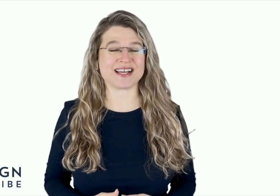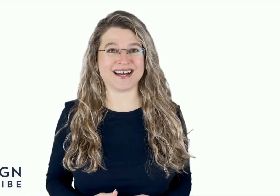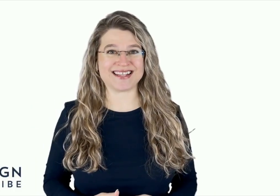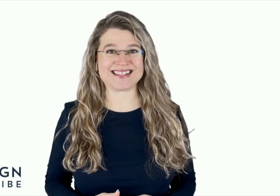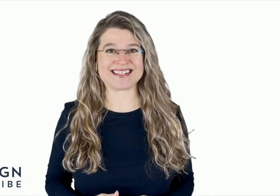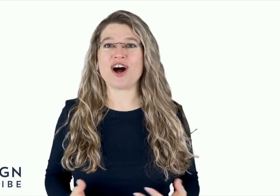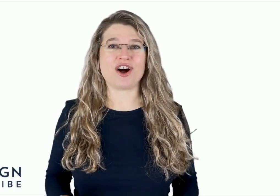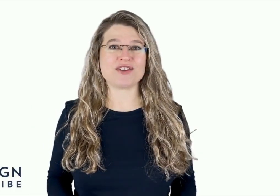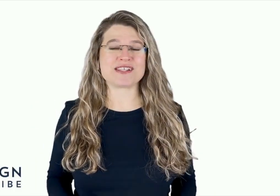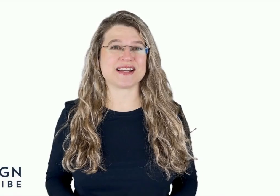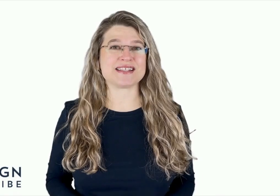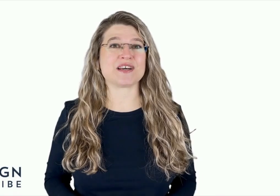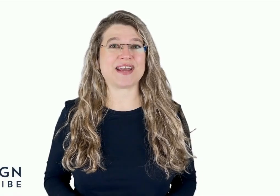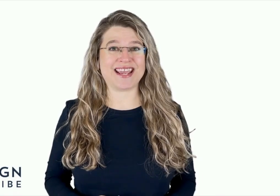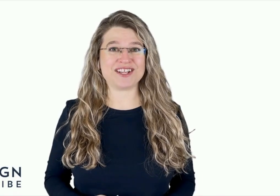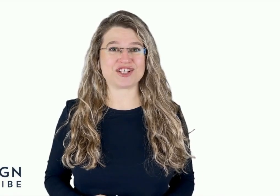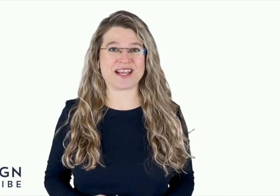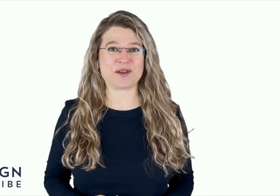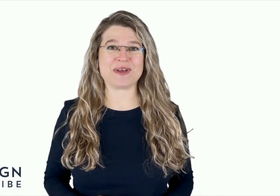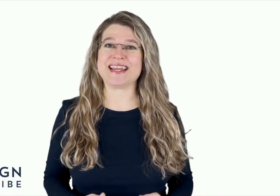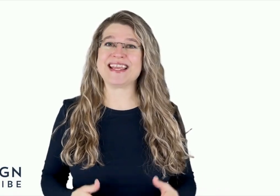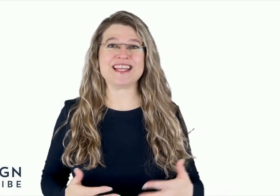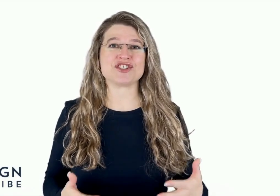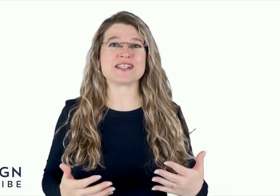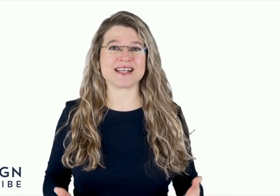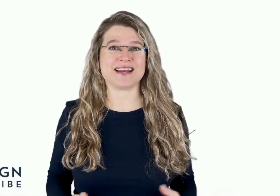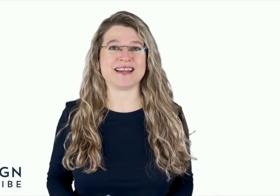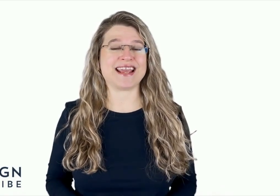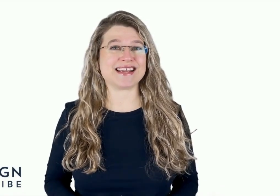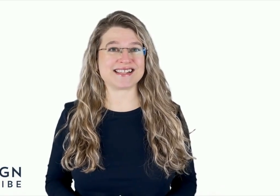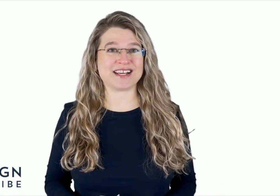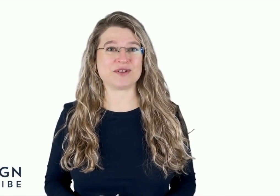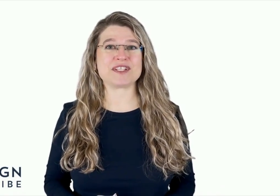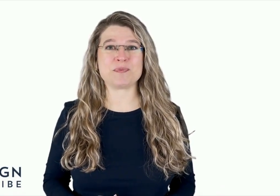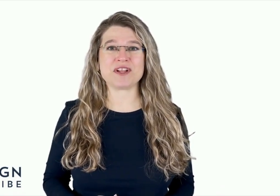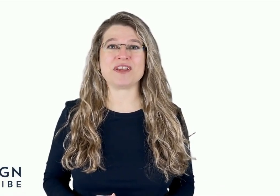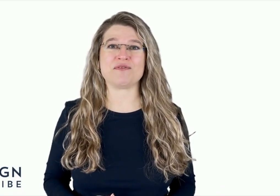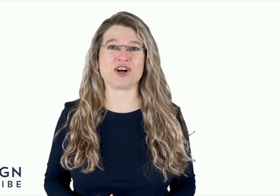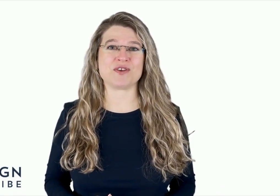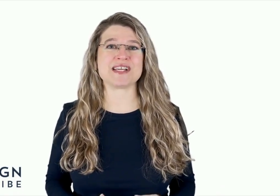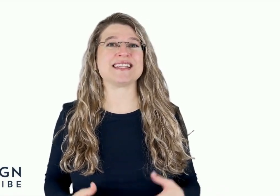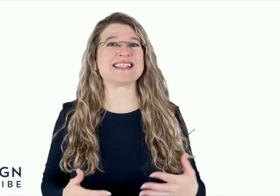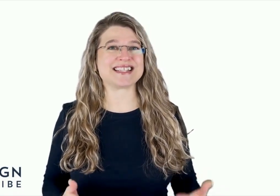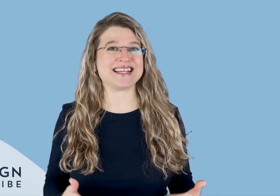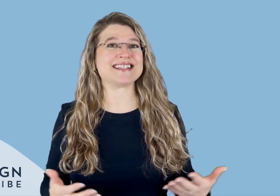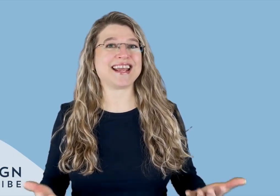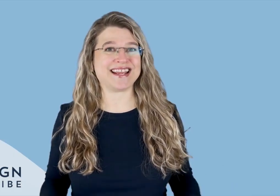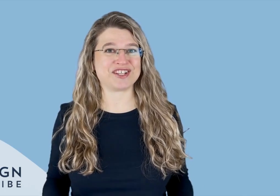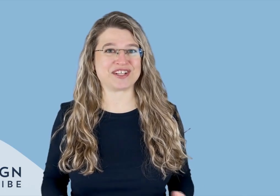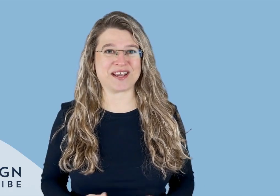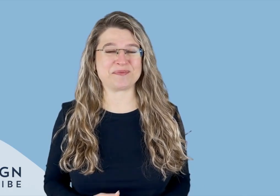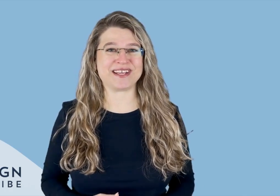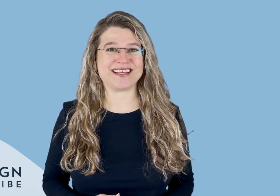signs. All signs have a hand shape and each sign in ASL typically involves a distinct hand shape.